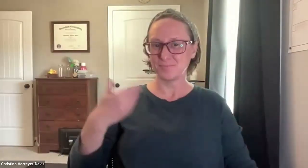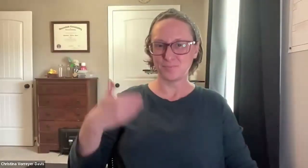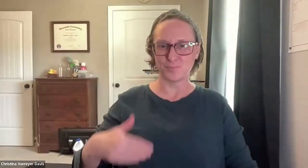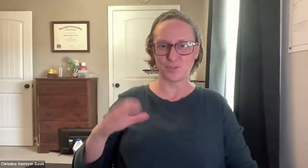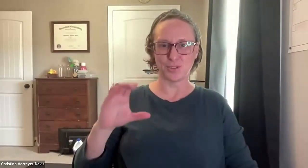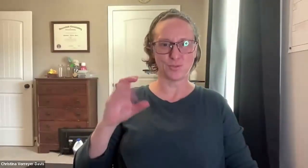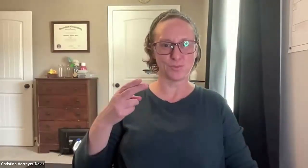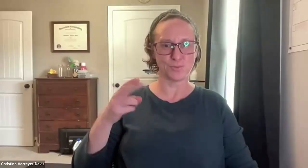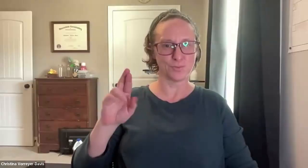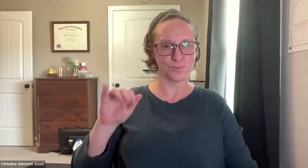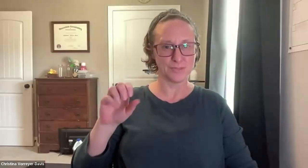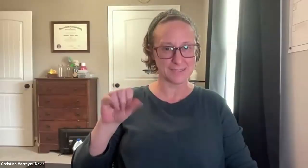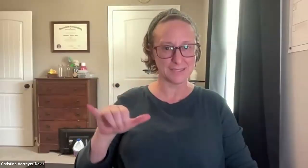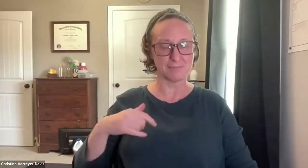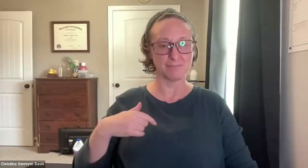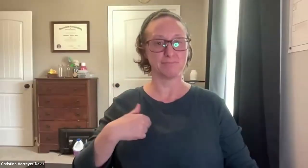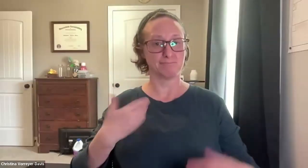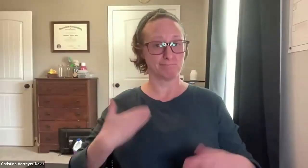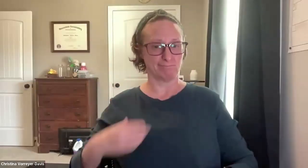[interpreter for Chrissy] Hi, I'm Chrissy.